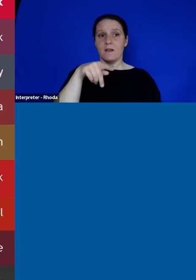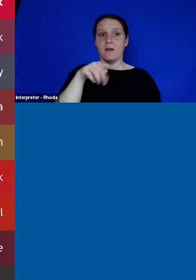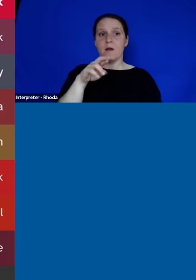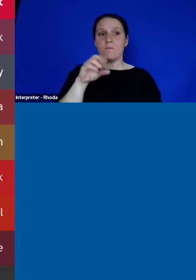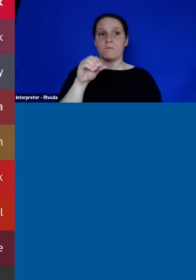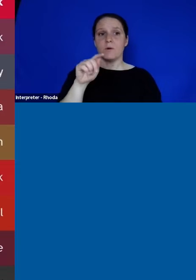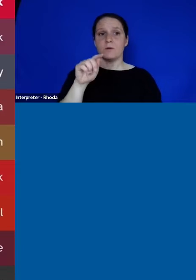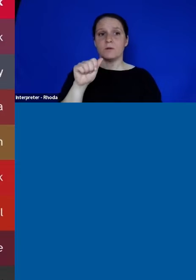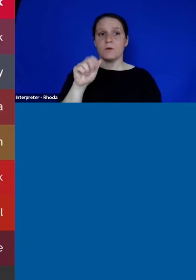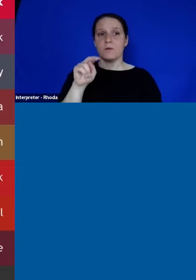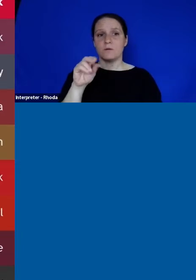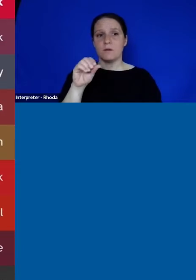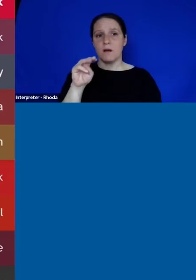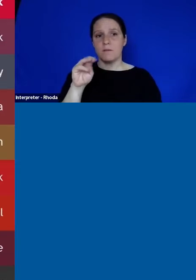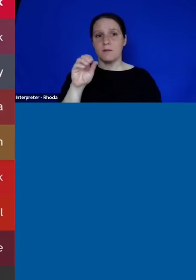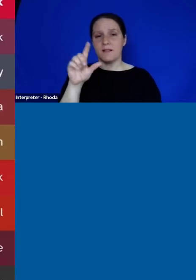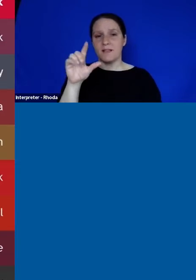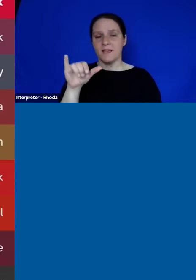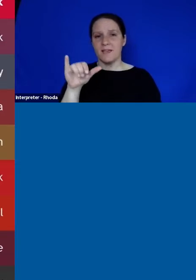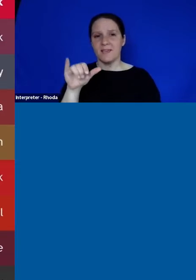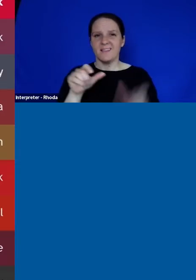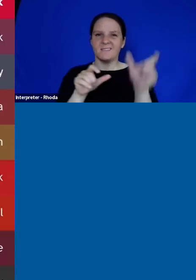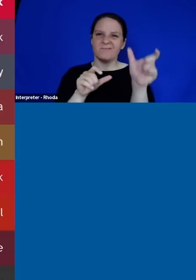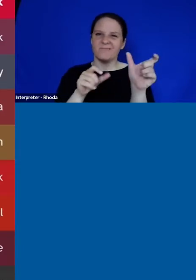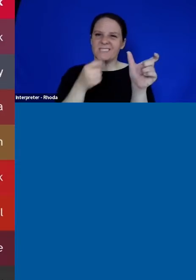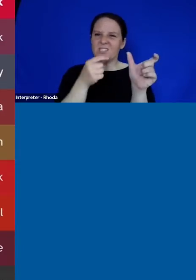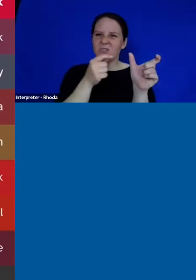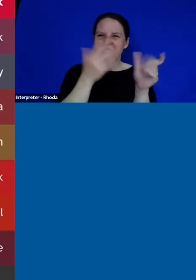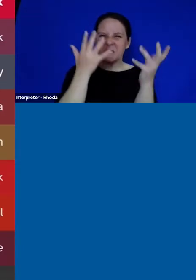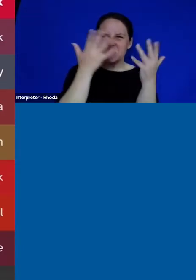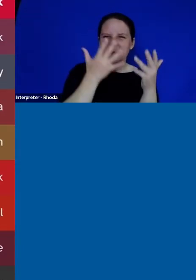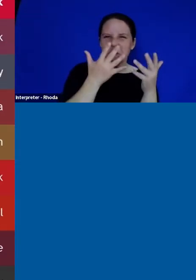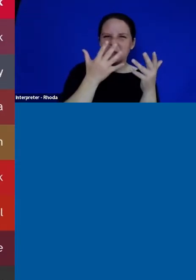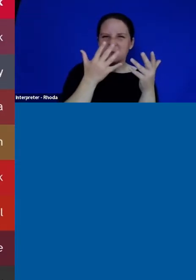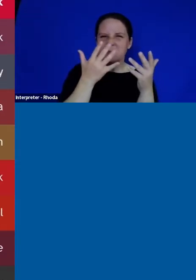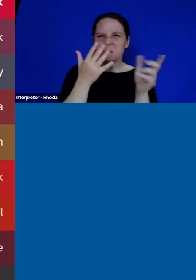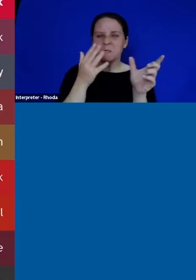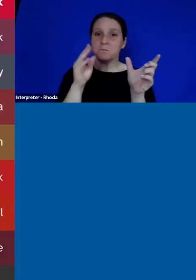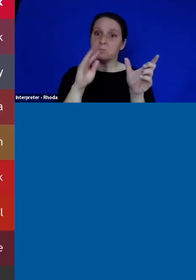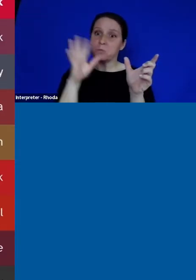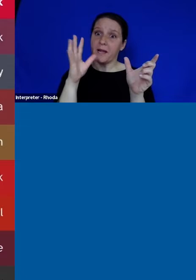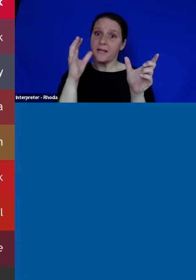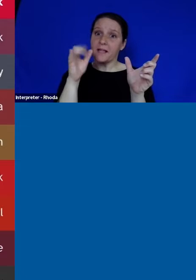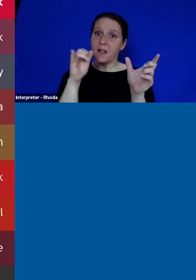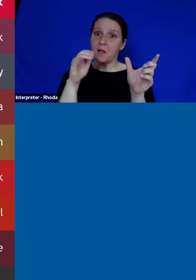it kind of looks more olive green, a sunnier yellow, and a purple pink. Protanopia, which is red-blind,